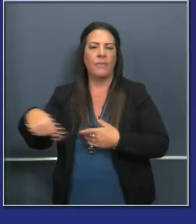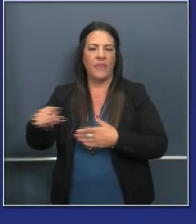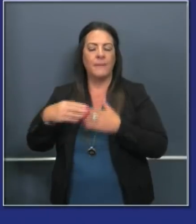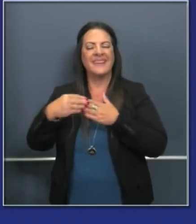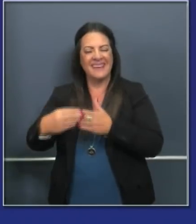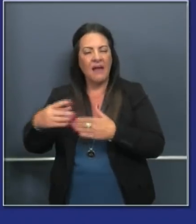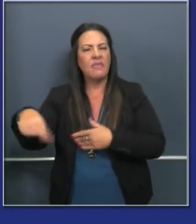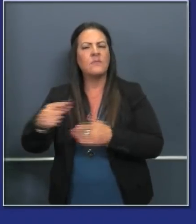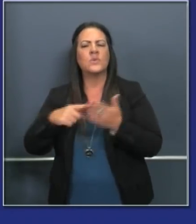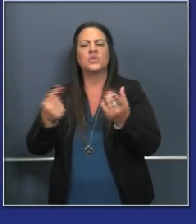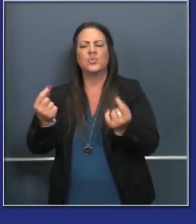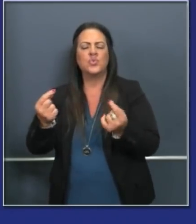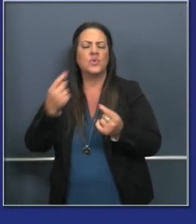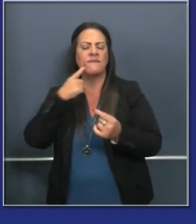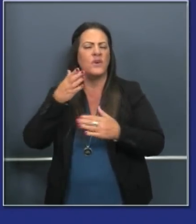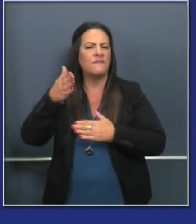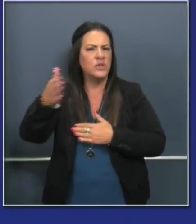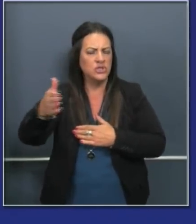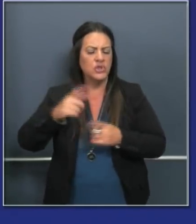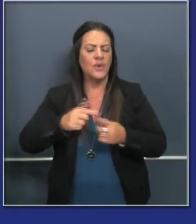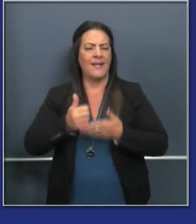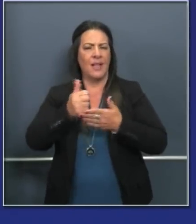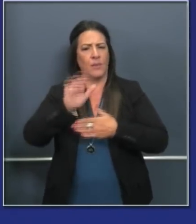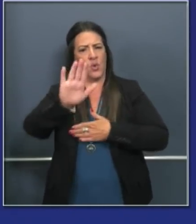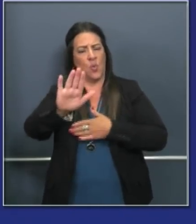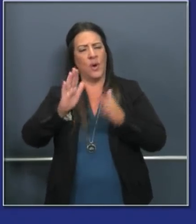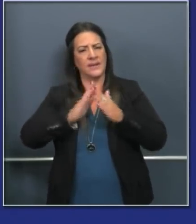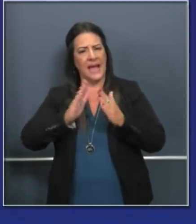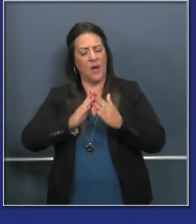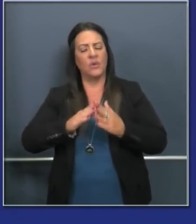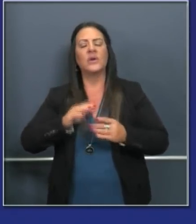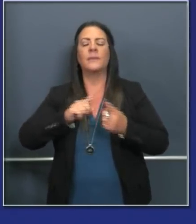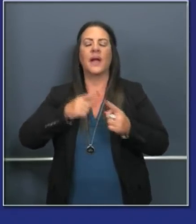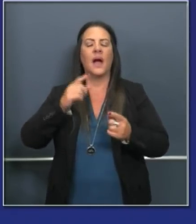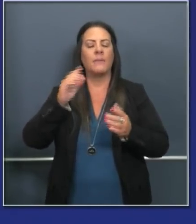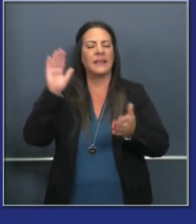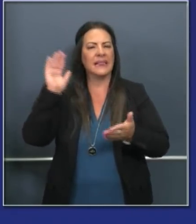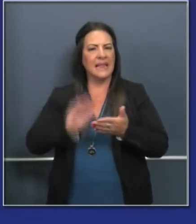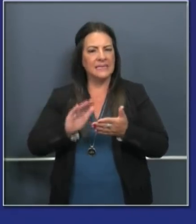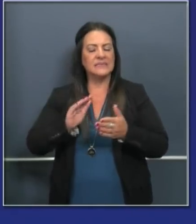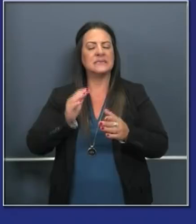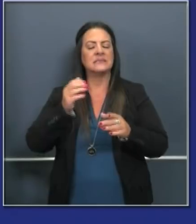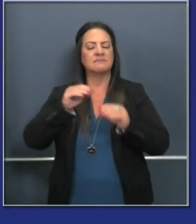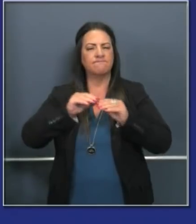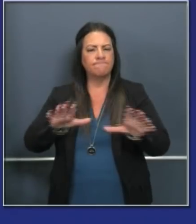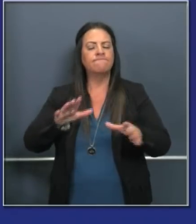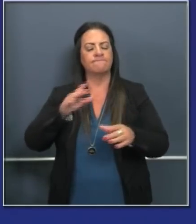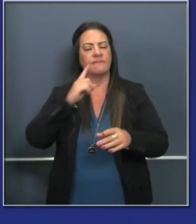DECISION MAKERS TO PREPARE BETTER FOR WHAT WE'RE GOING TO SEE IN THE WEEKS AND MONTHS TO